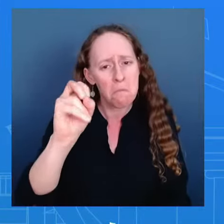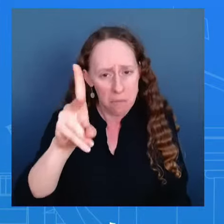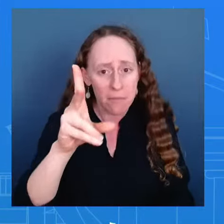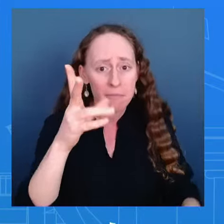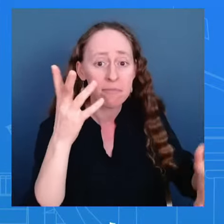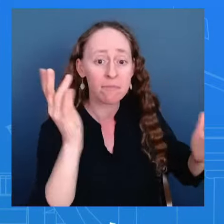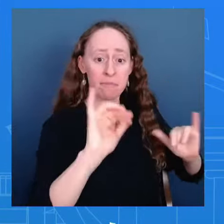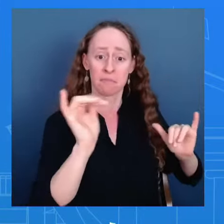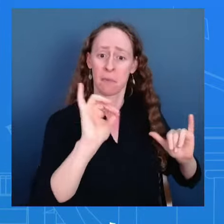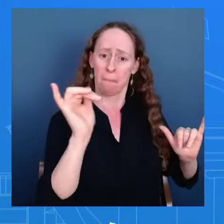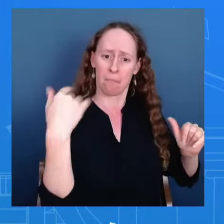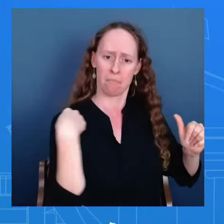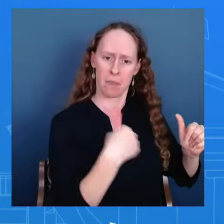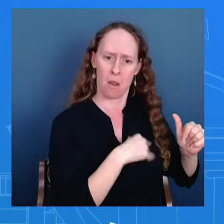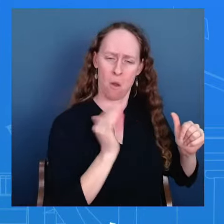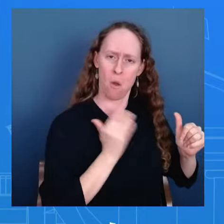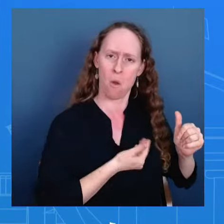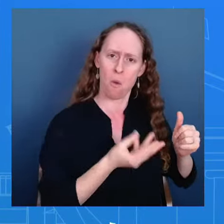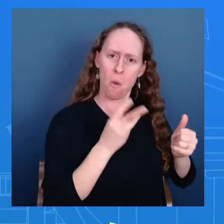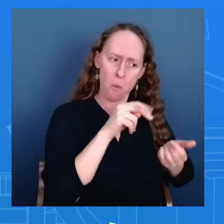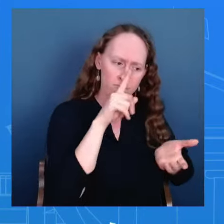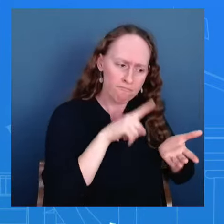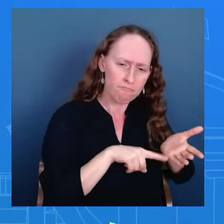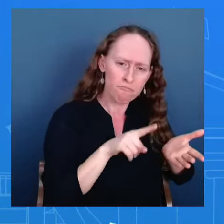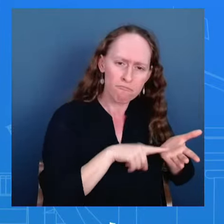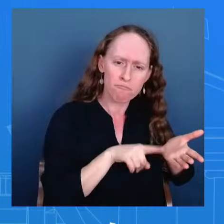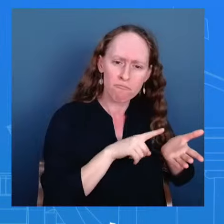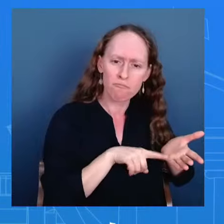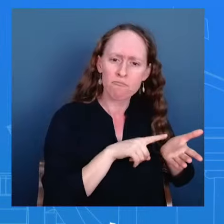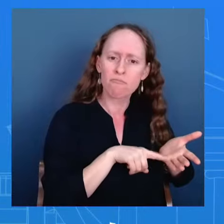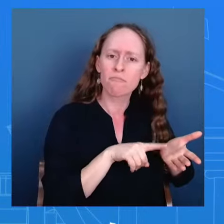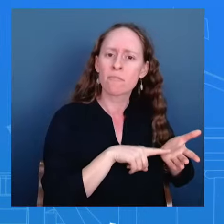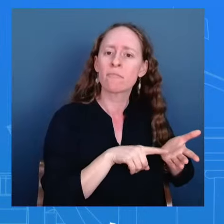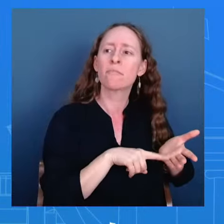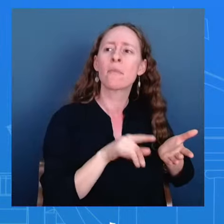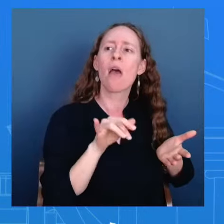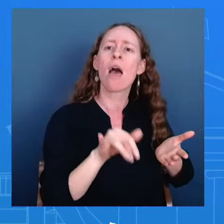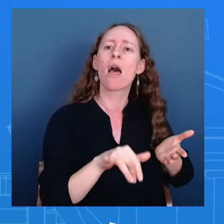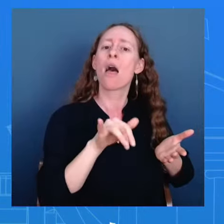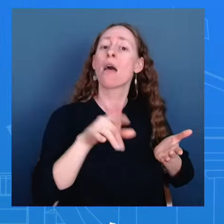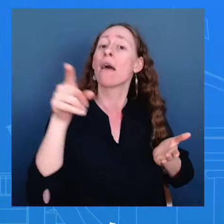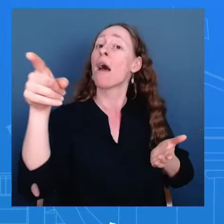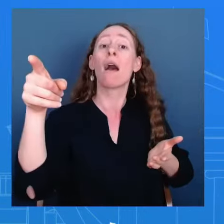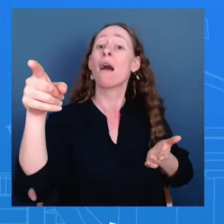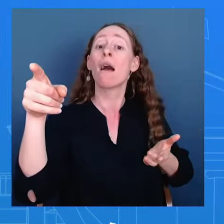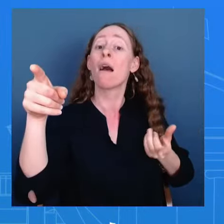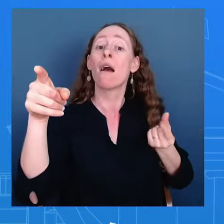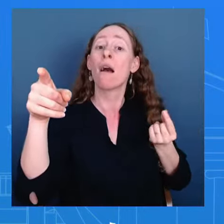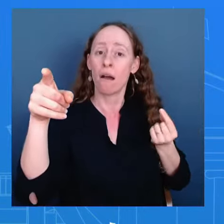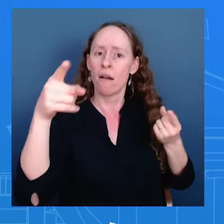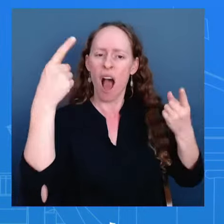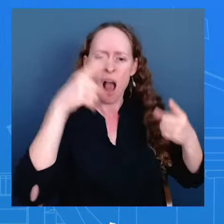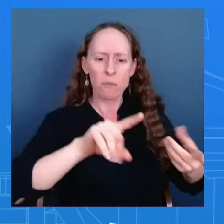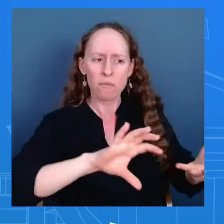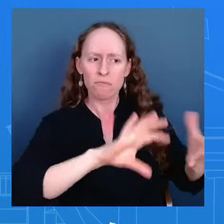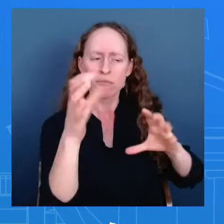to support the claims that the Israelis were making. Why isn't the US conducting its own investigations anymore or gathering its own?